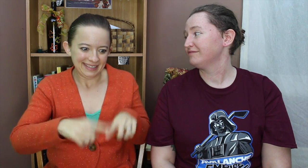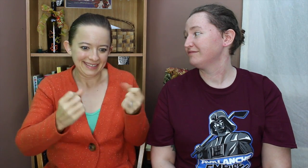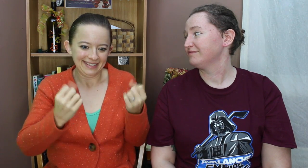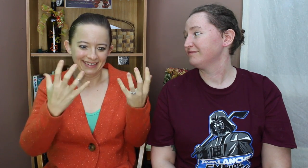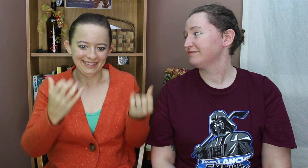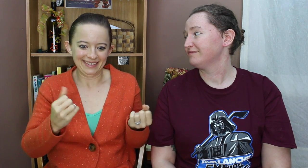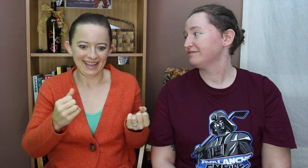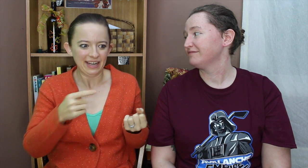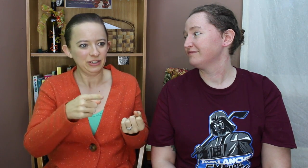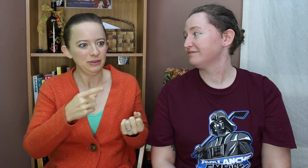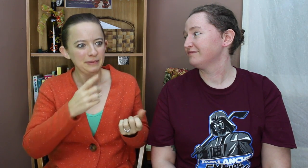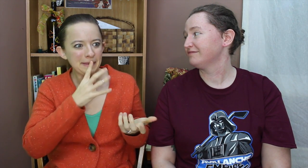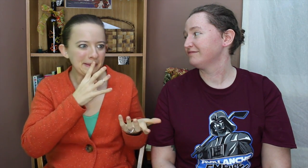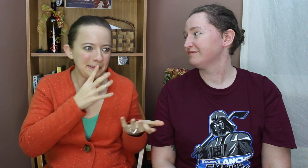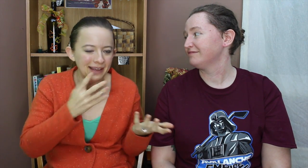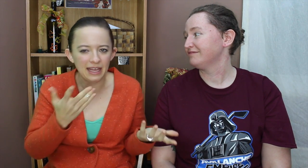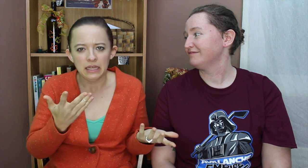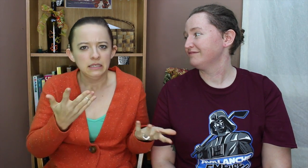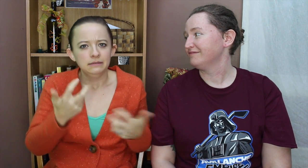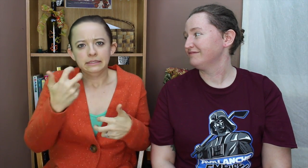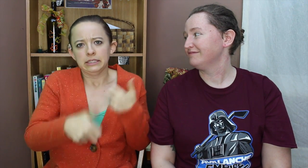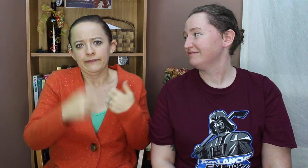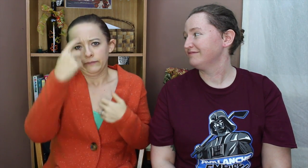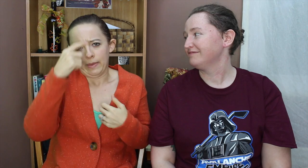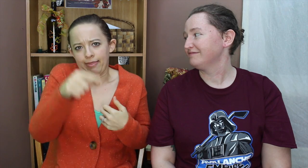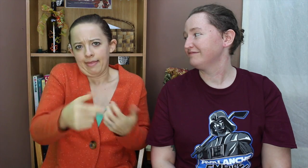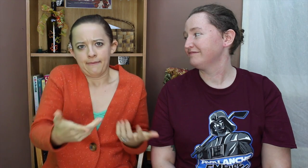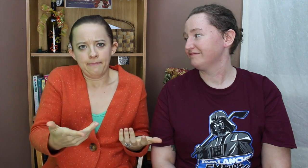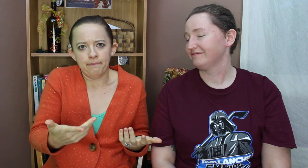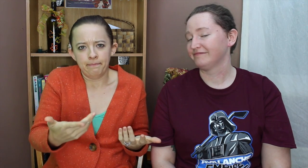I mean if that's what that child depends on and then all you can do is speak to them